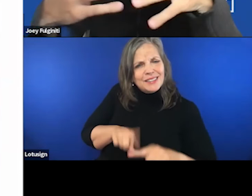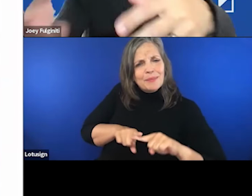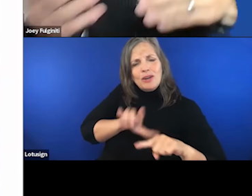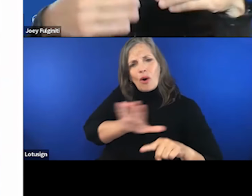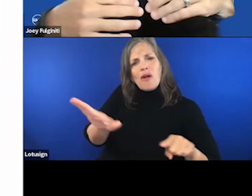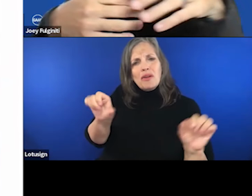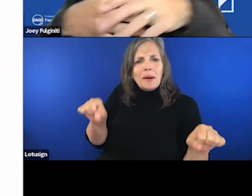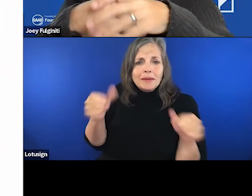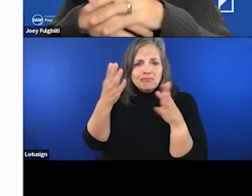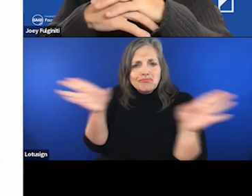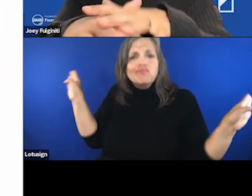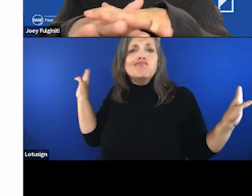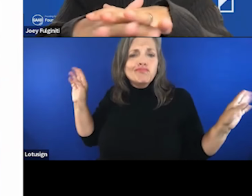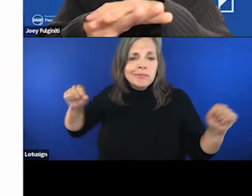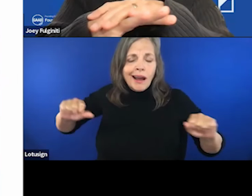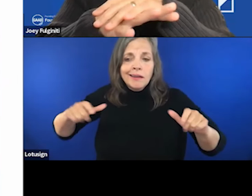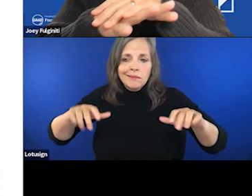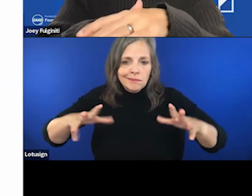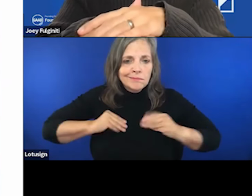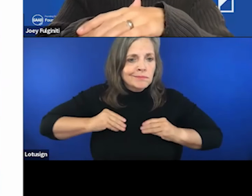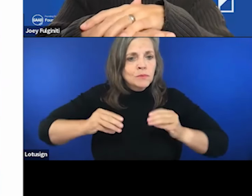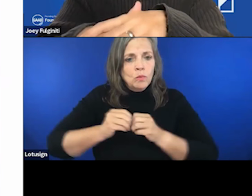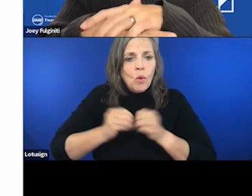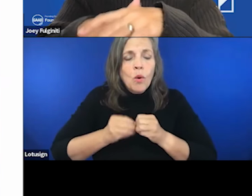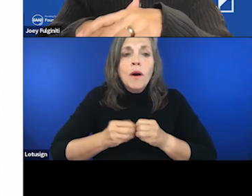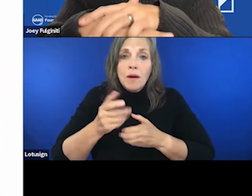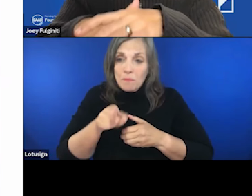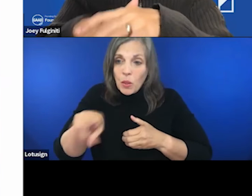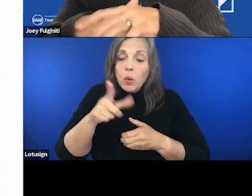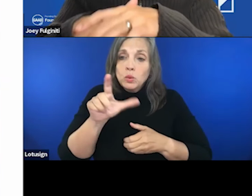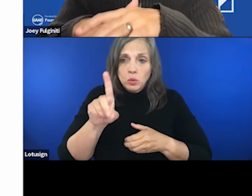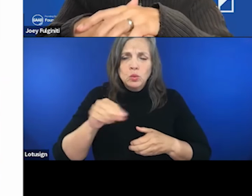ones who do they love it they absolutely love collaborating with the product design teams